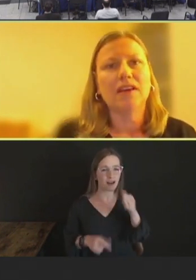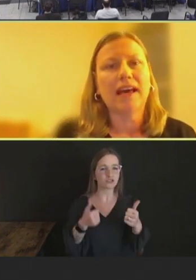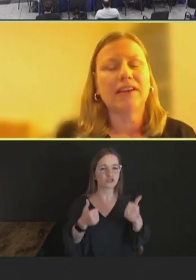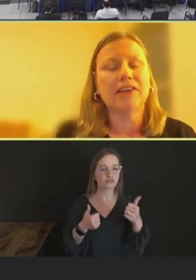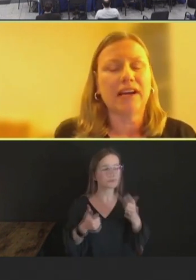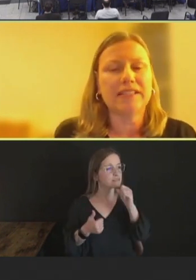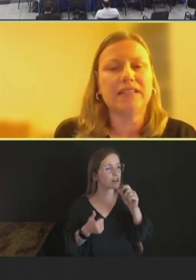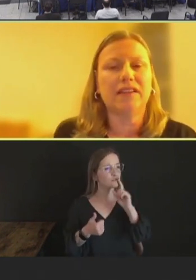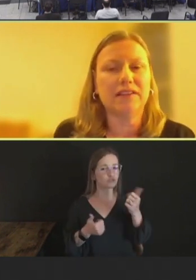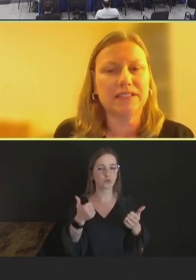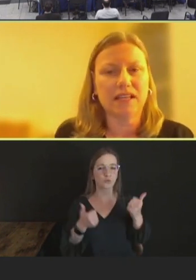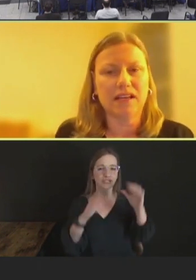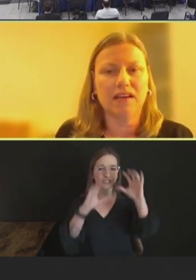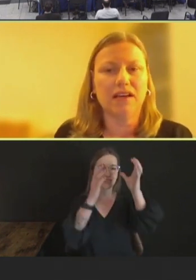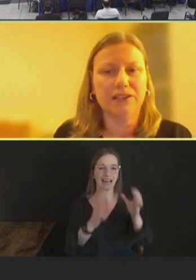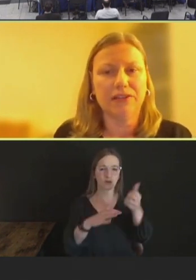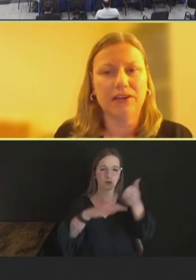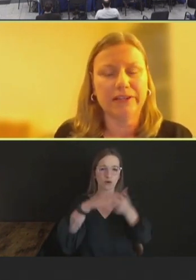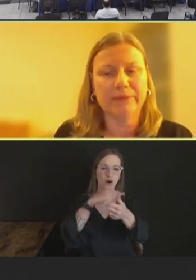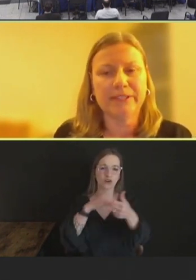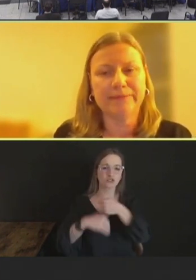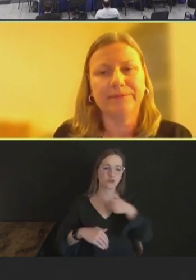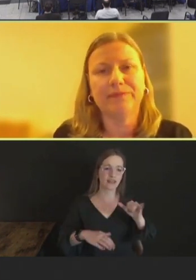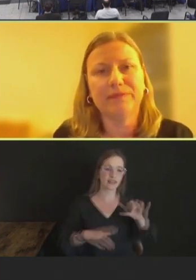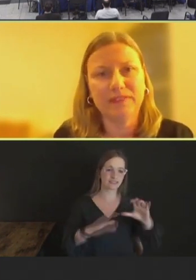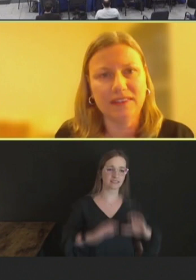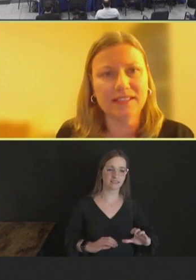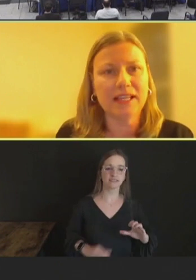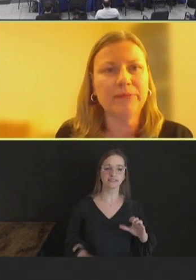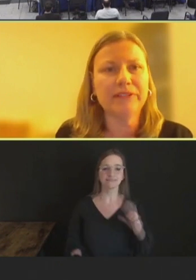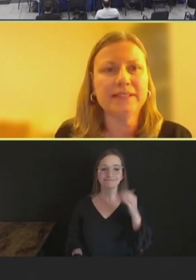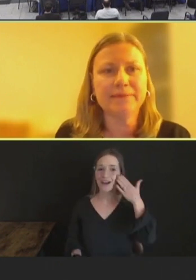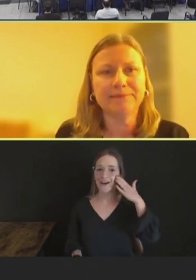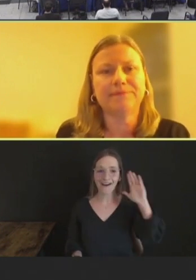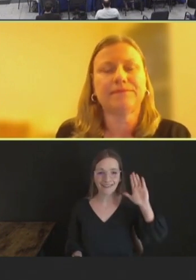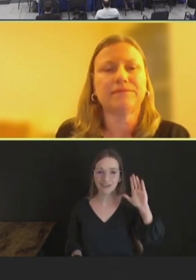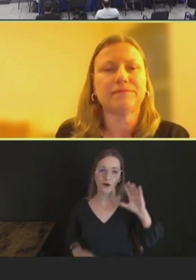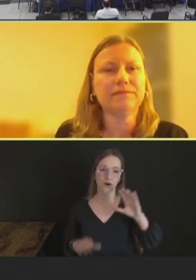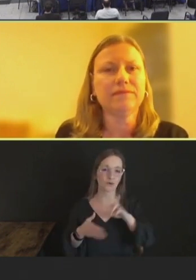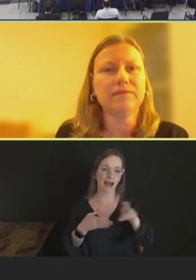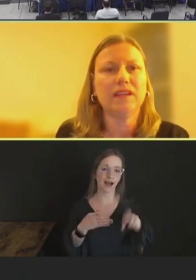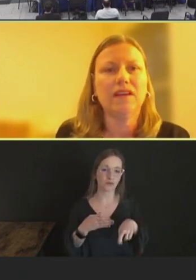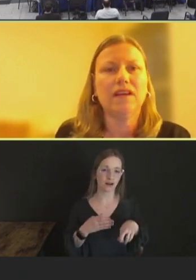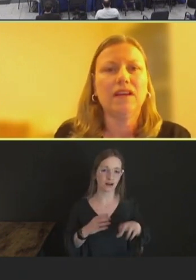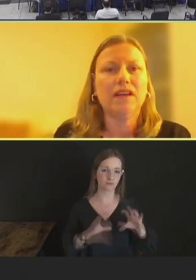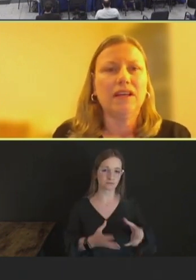So, there's some categorized and there is unknown outcomes. Next slide, please.